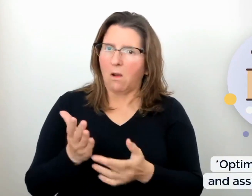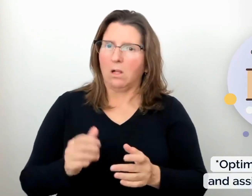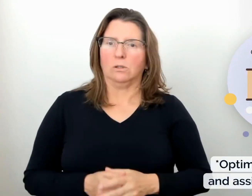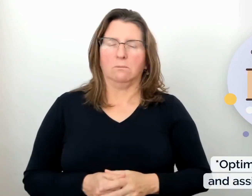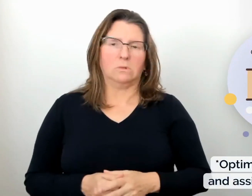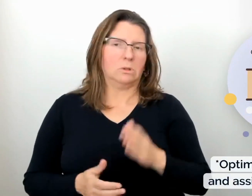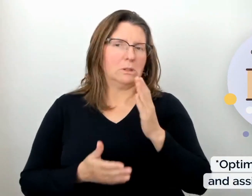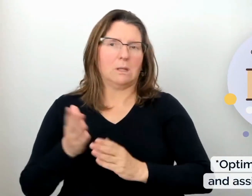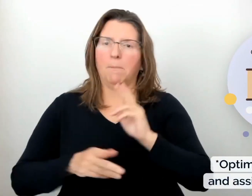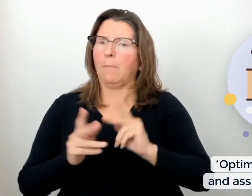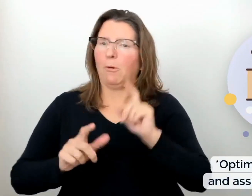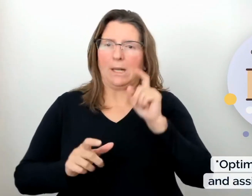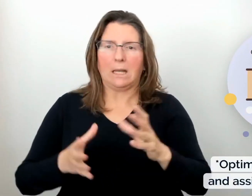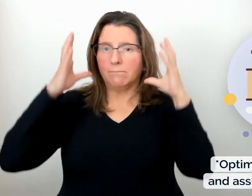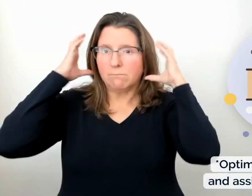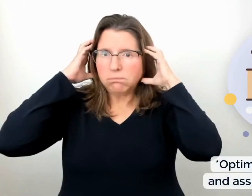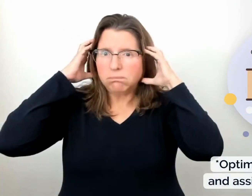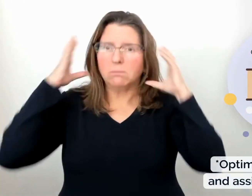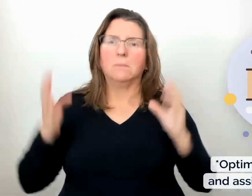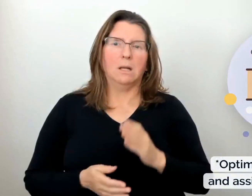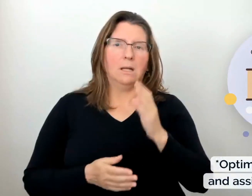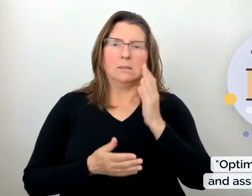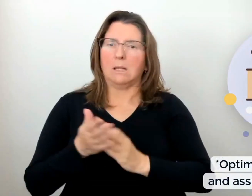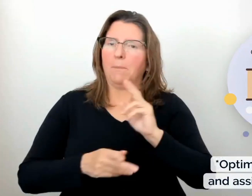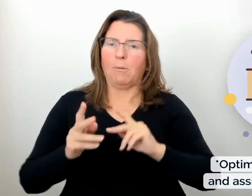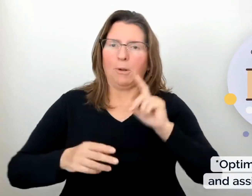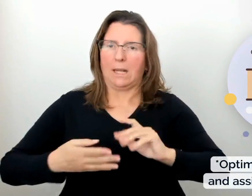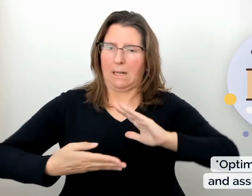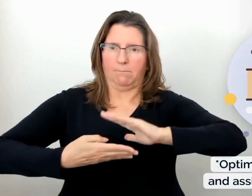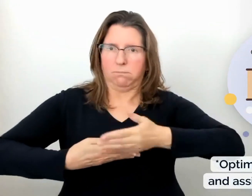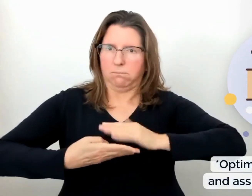There are any number of them that may support your students' learning, including: